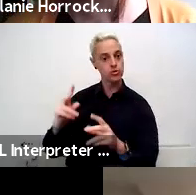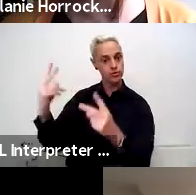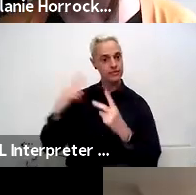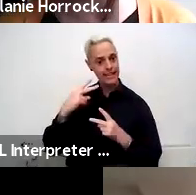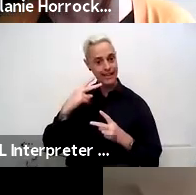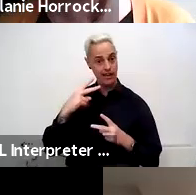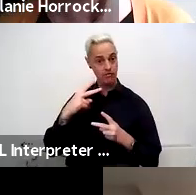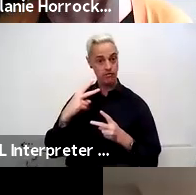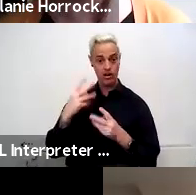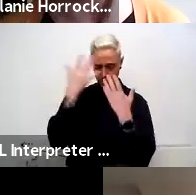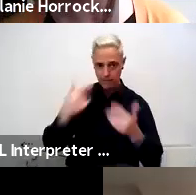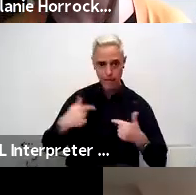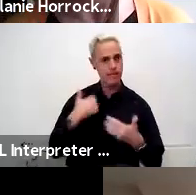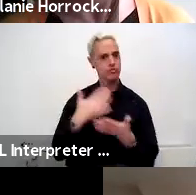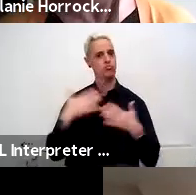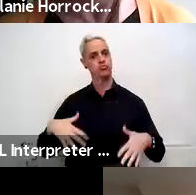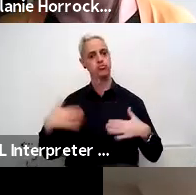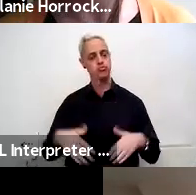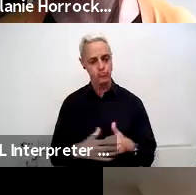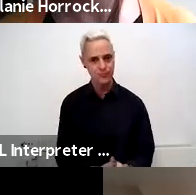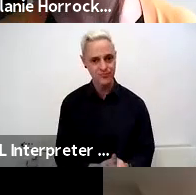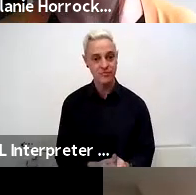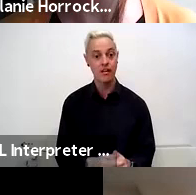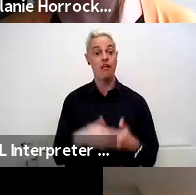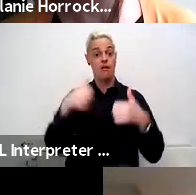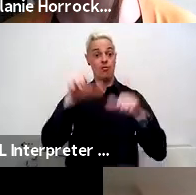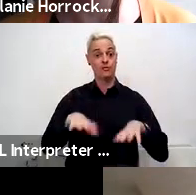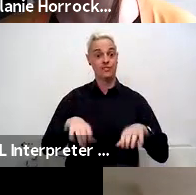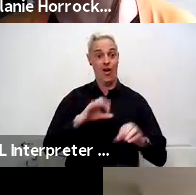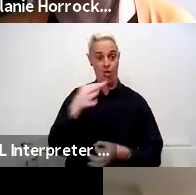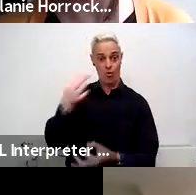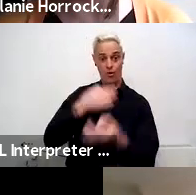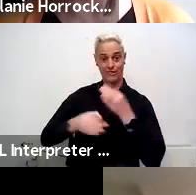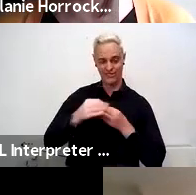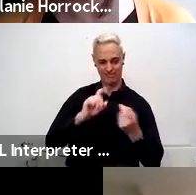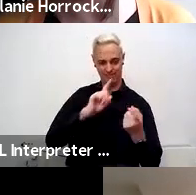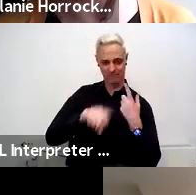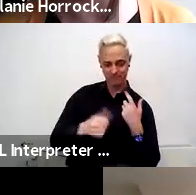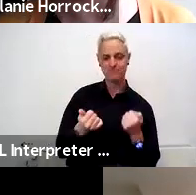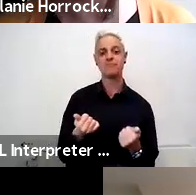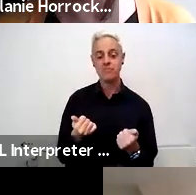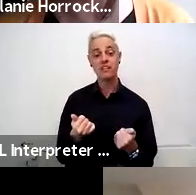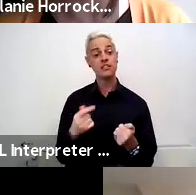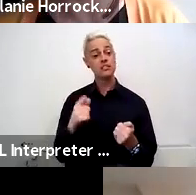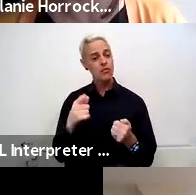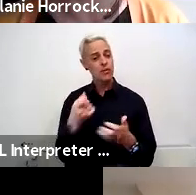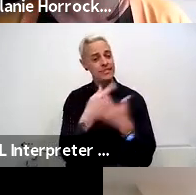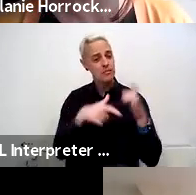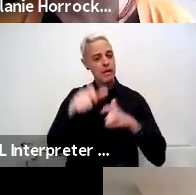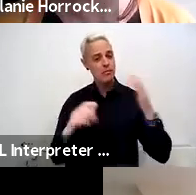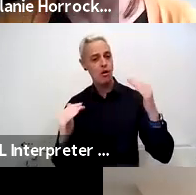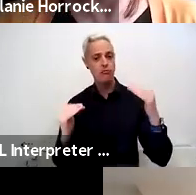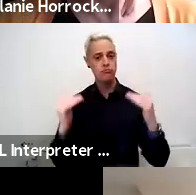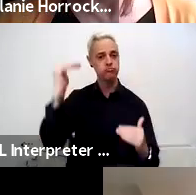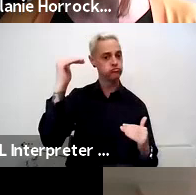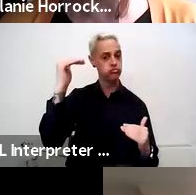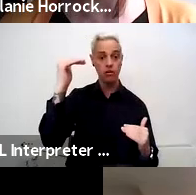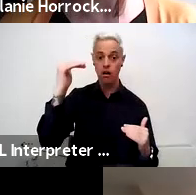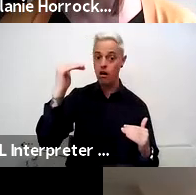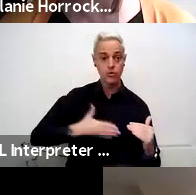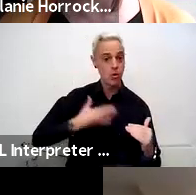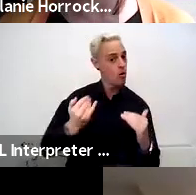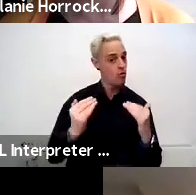I do want to get on to the questions you've asked, and starting with disabled people filling this portion at inequalities and how to prevent those deepening.